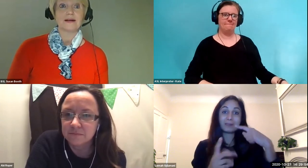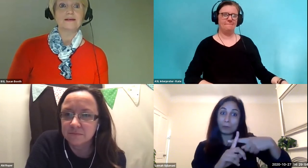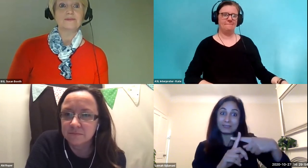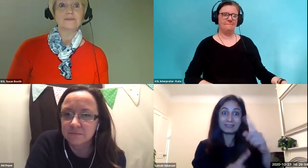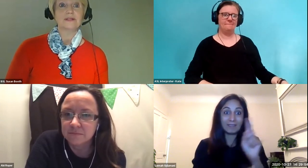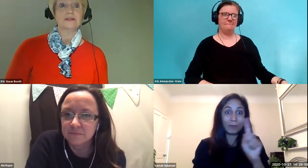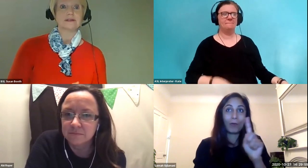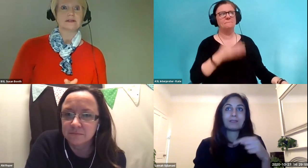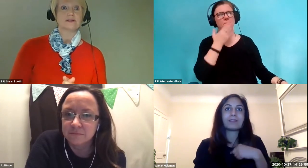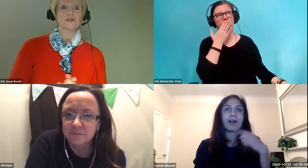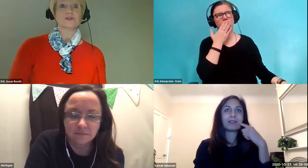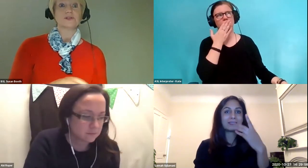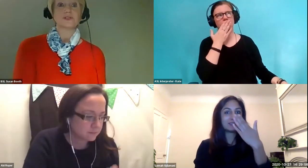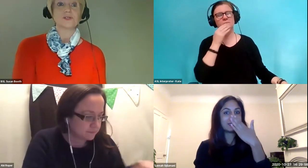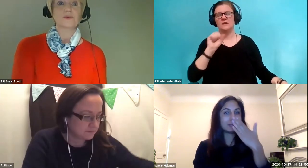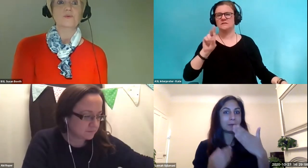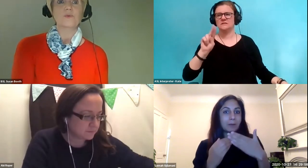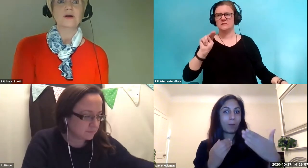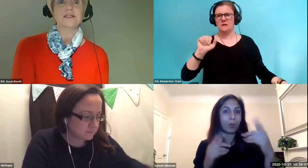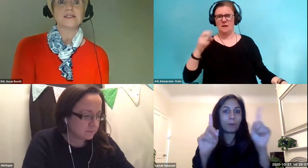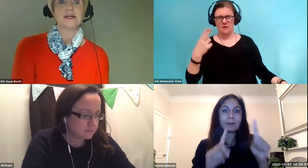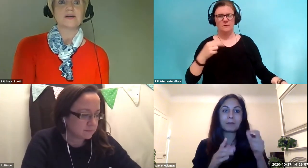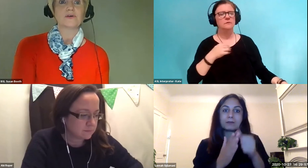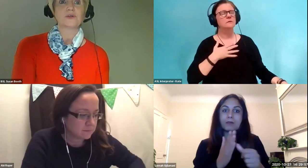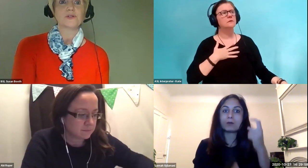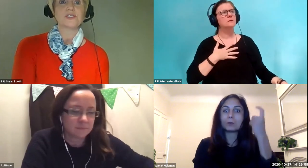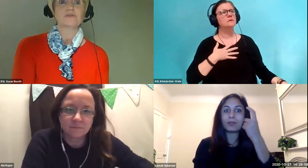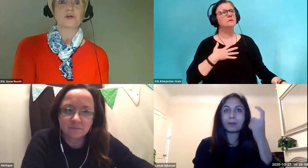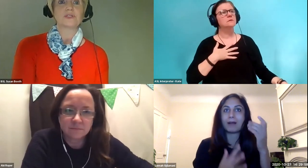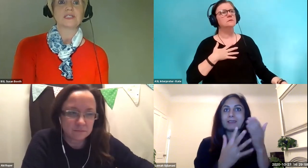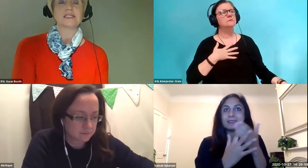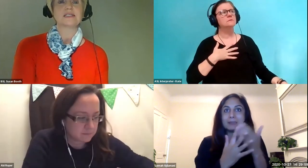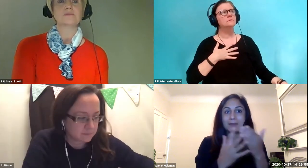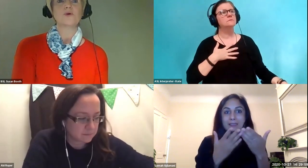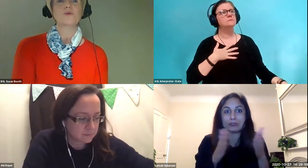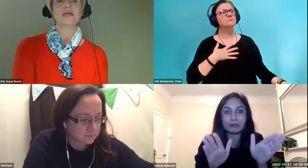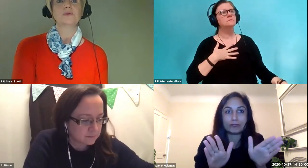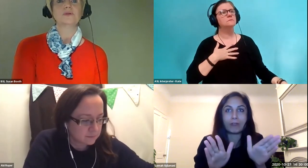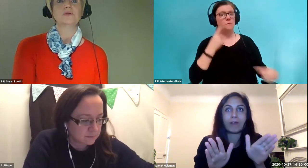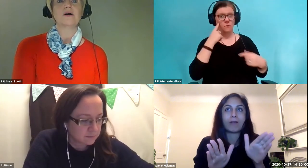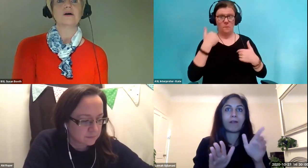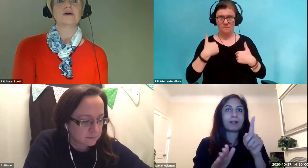um so what I can say on a positive note is that more people are